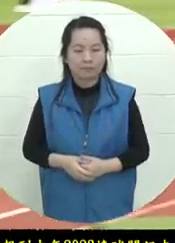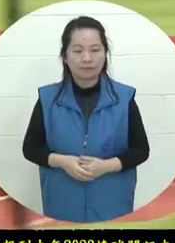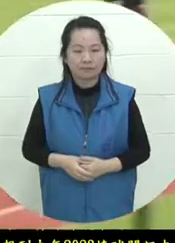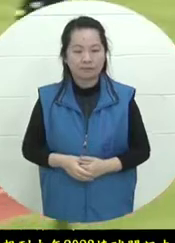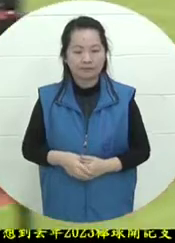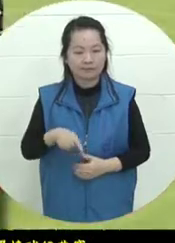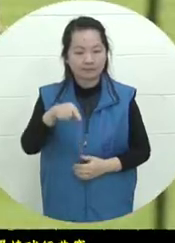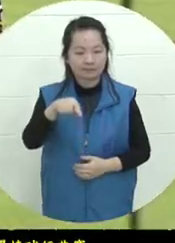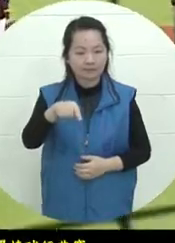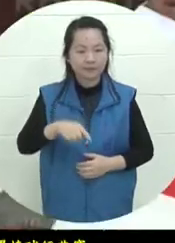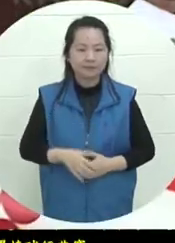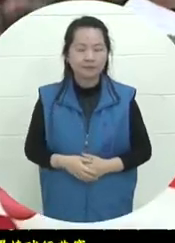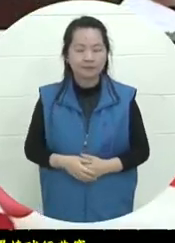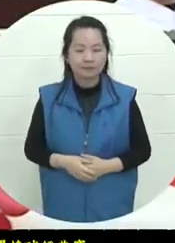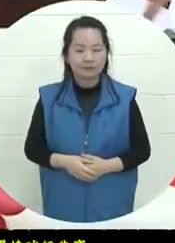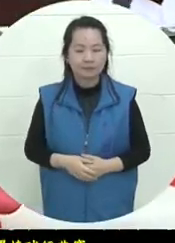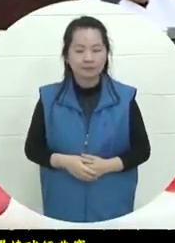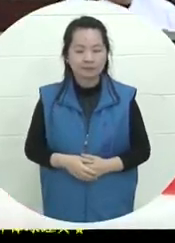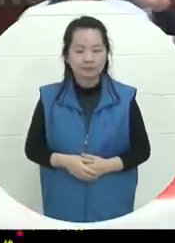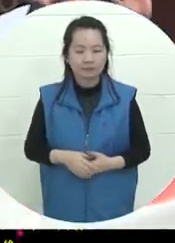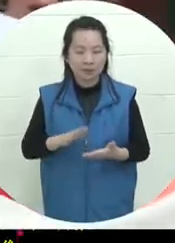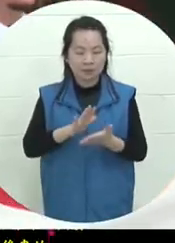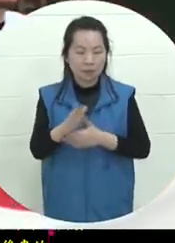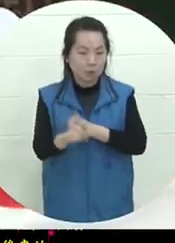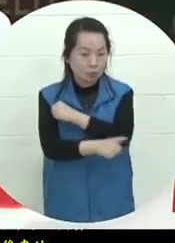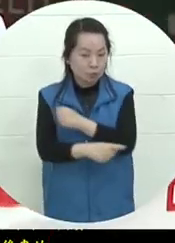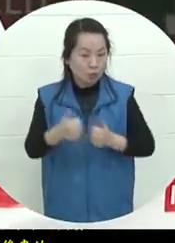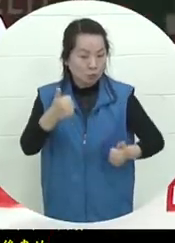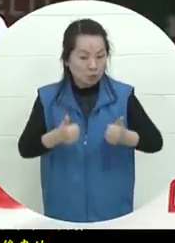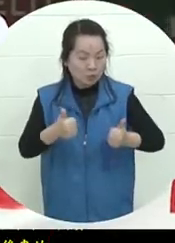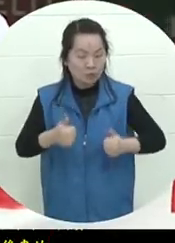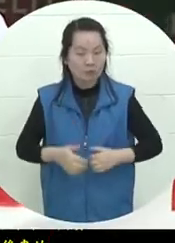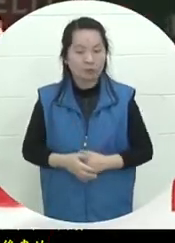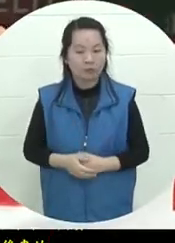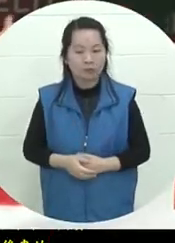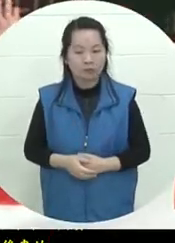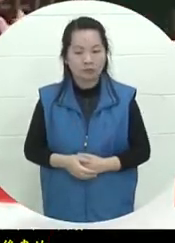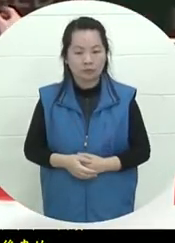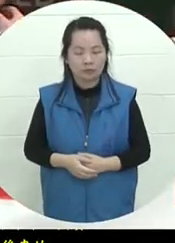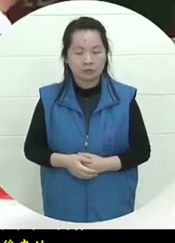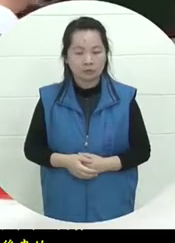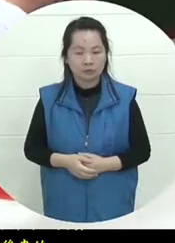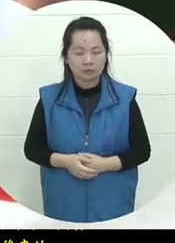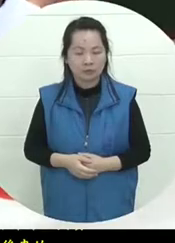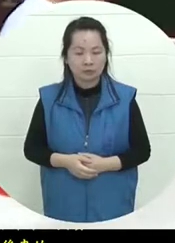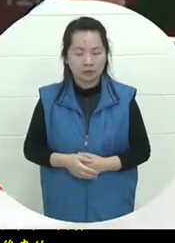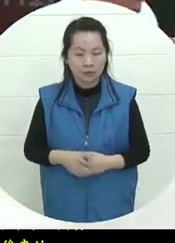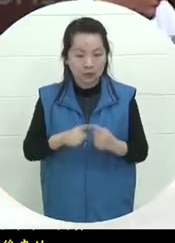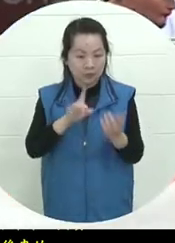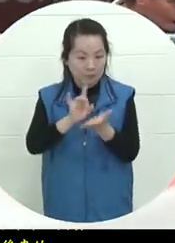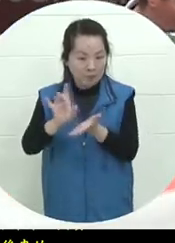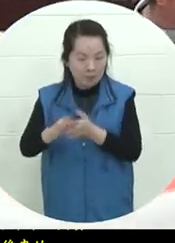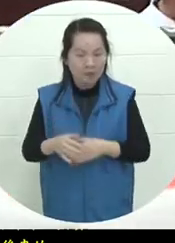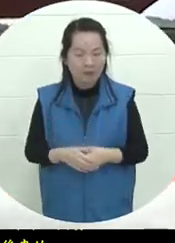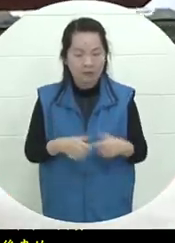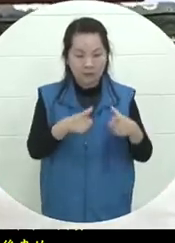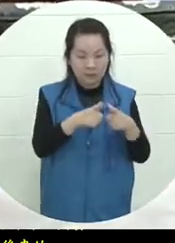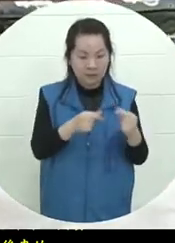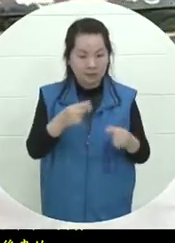In fact, it started in the final round. It was a single-elimination match between Japan and Mexico